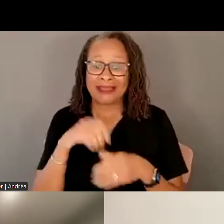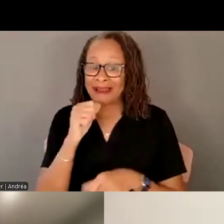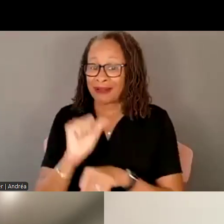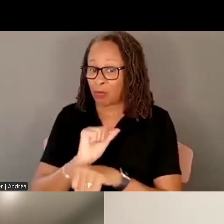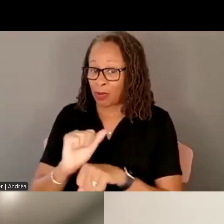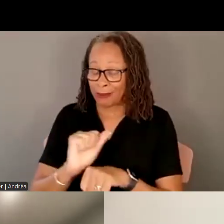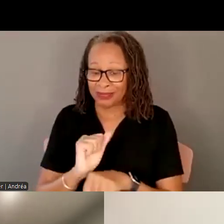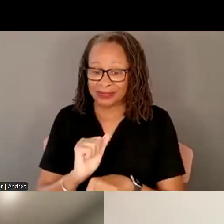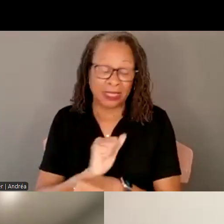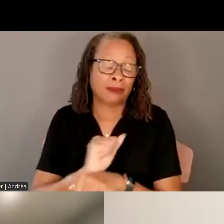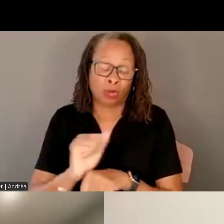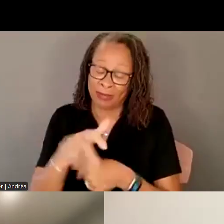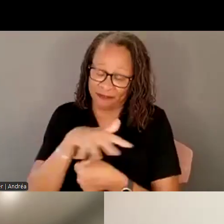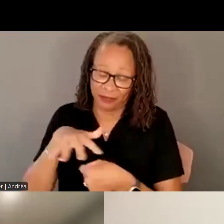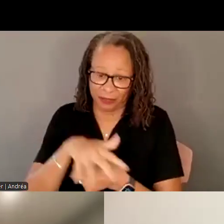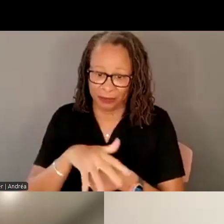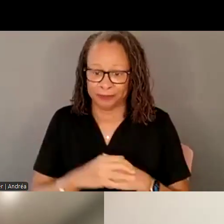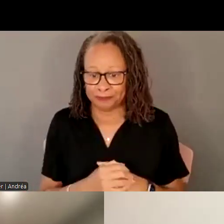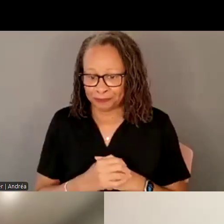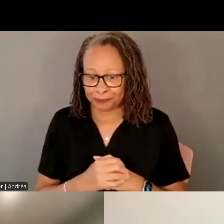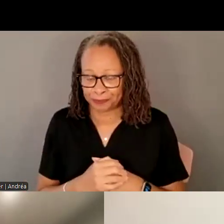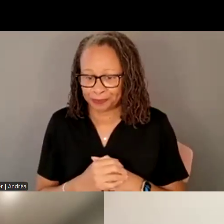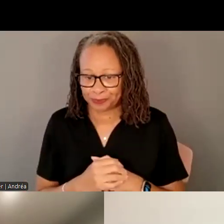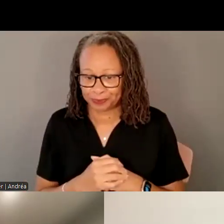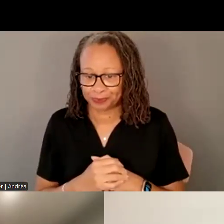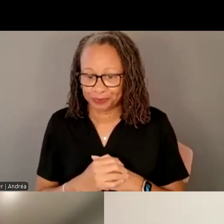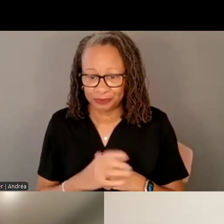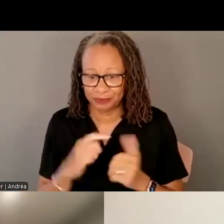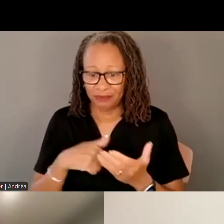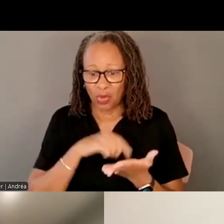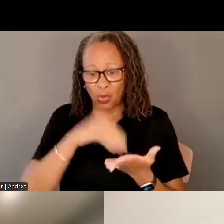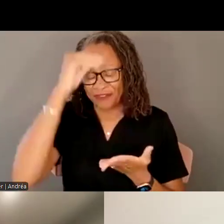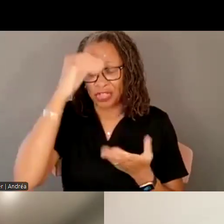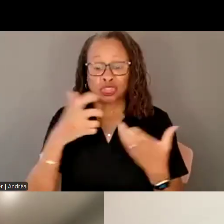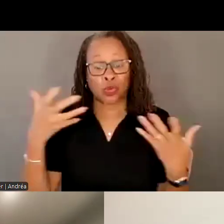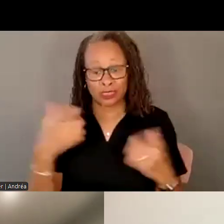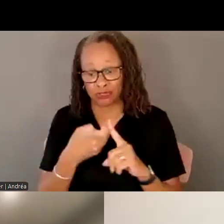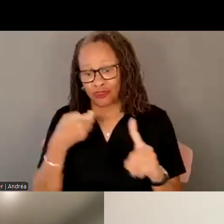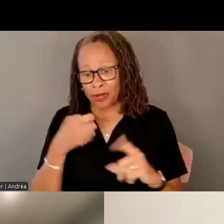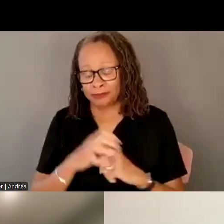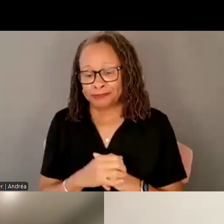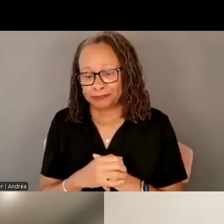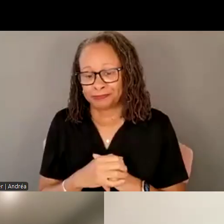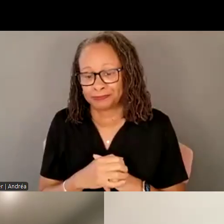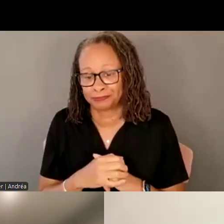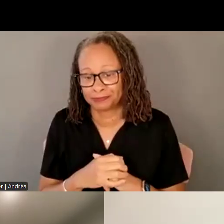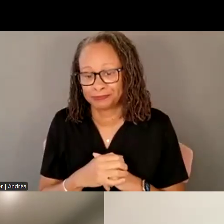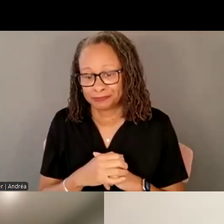And we've learned, I, think,, so, much, from the consortium